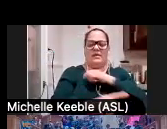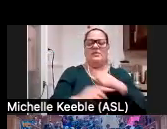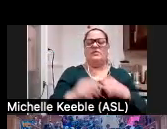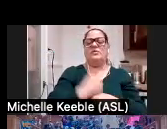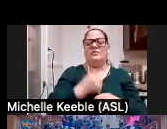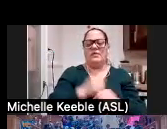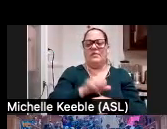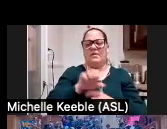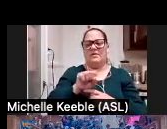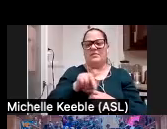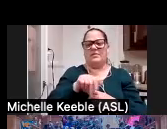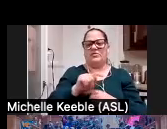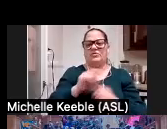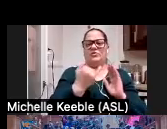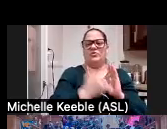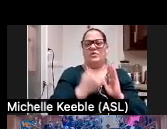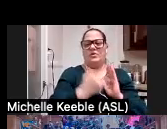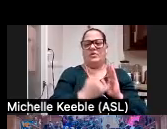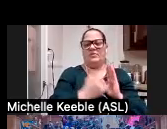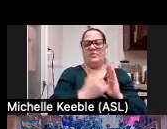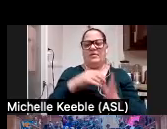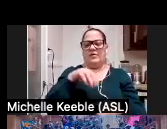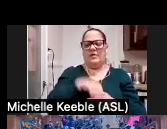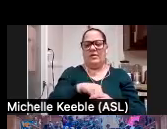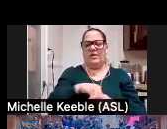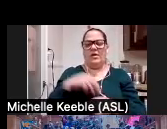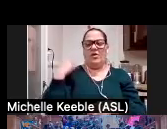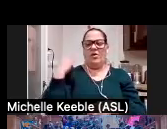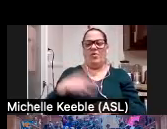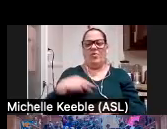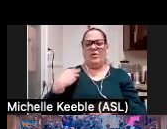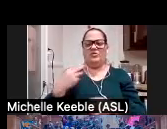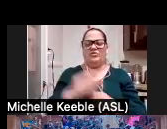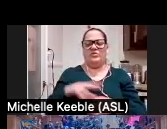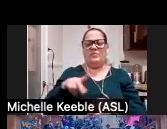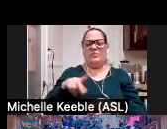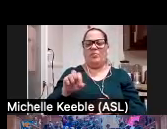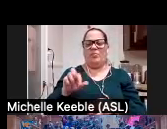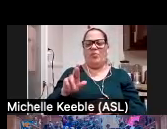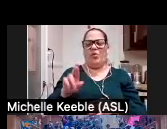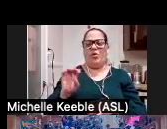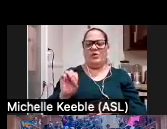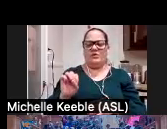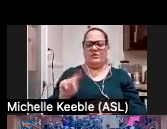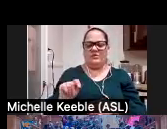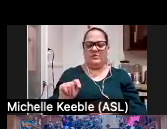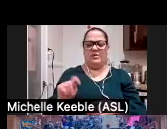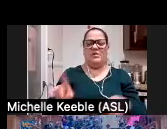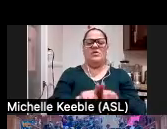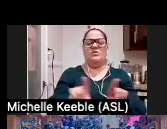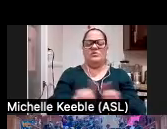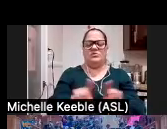which are lo they're located in Port Washington. Um, but there's also items that were created